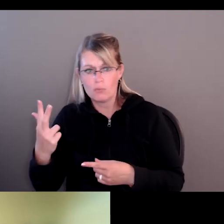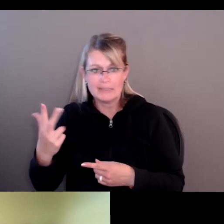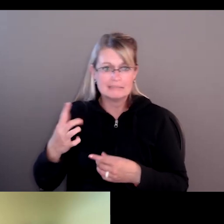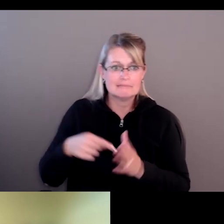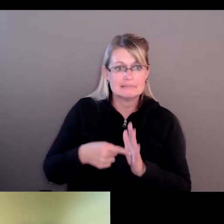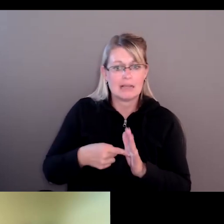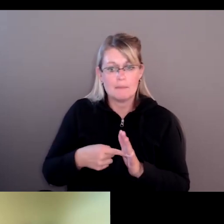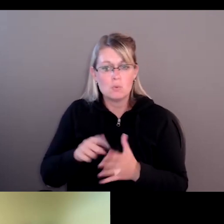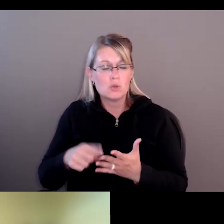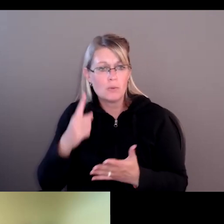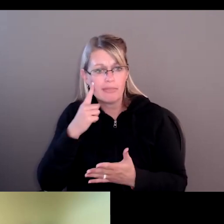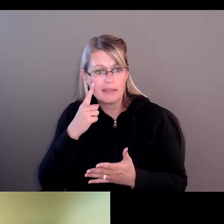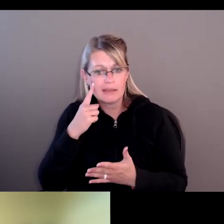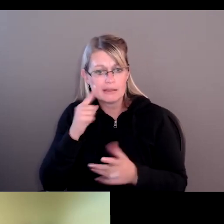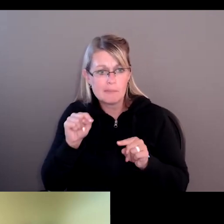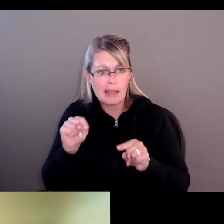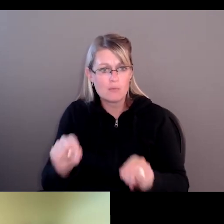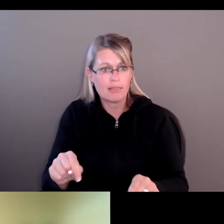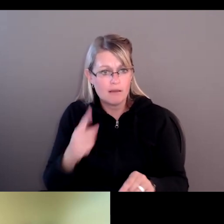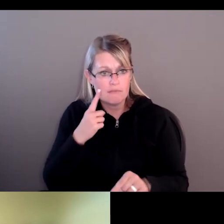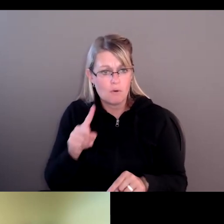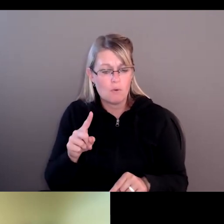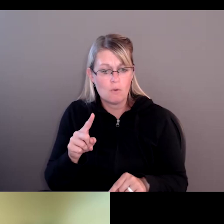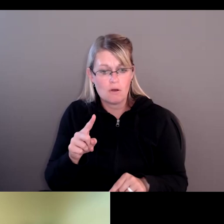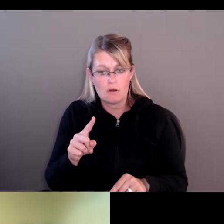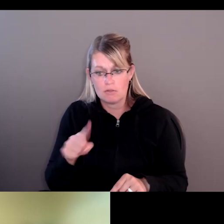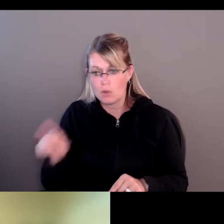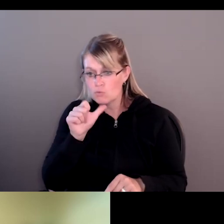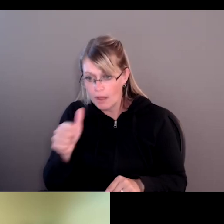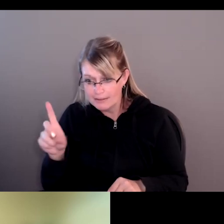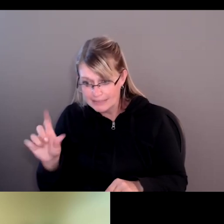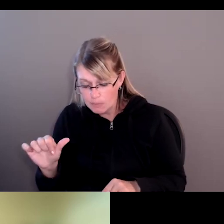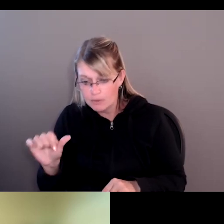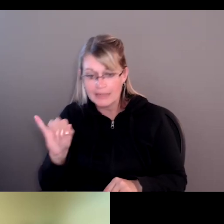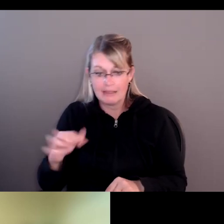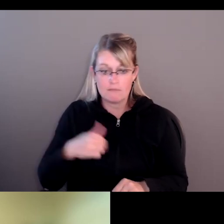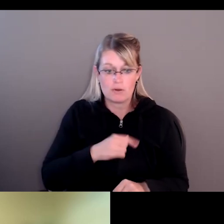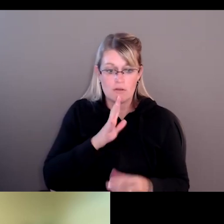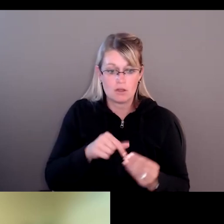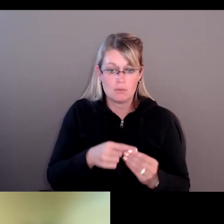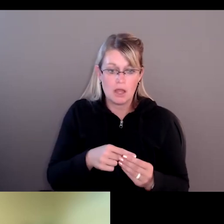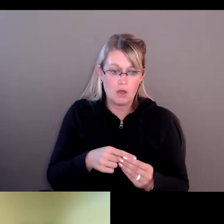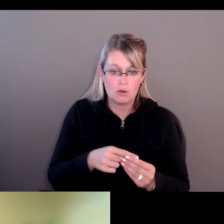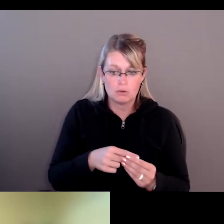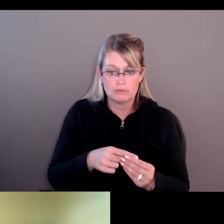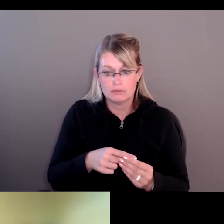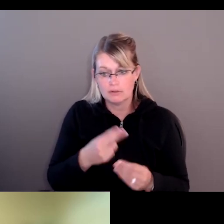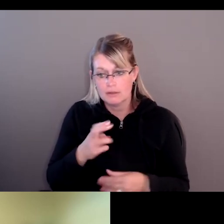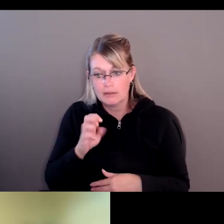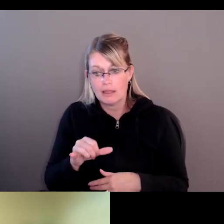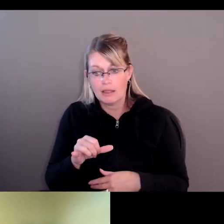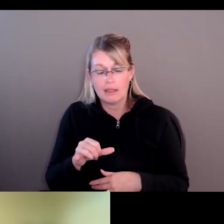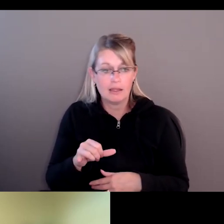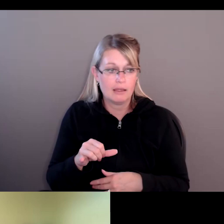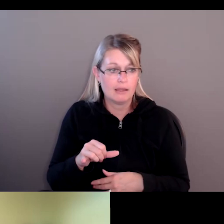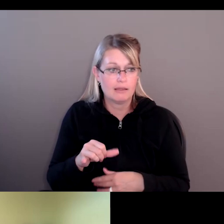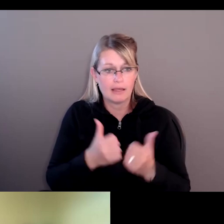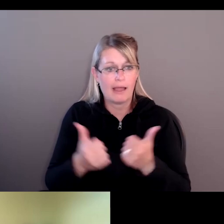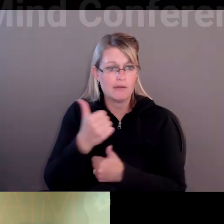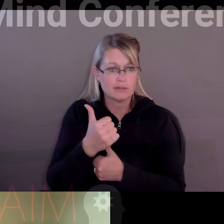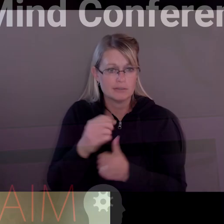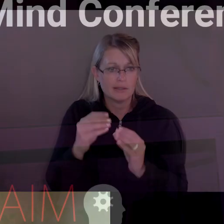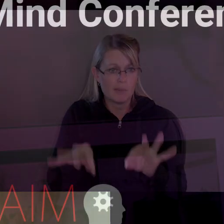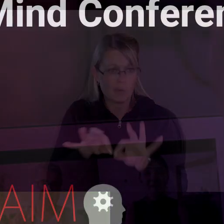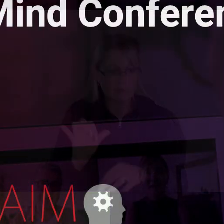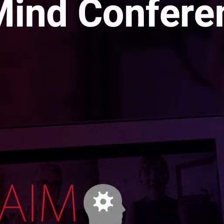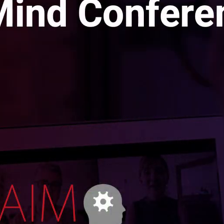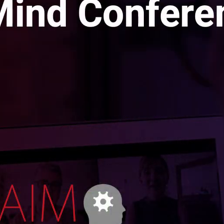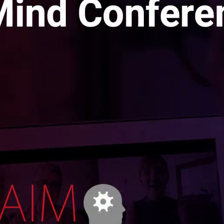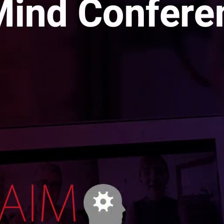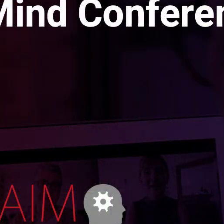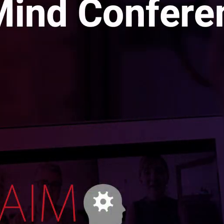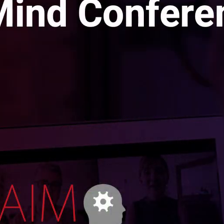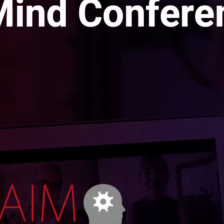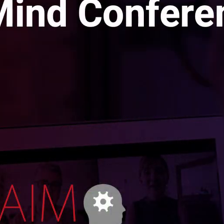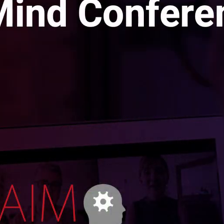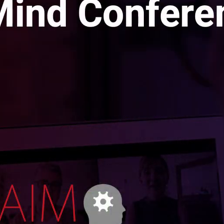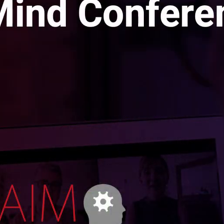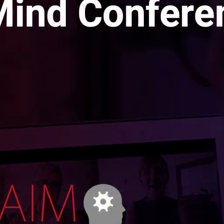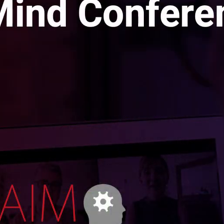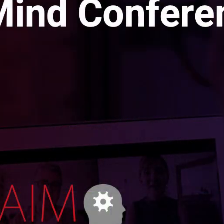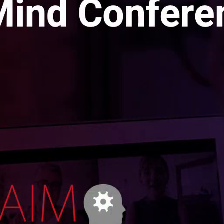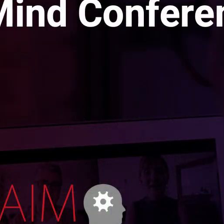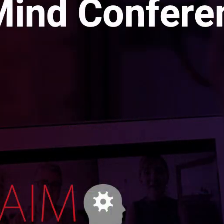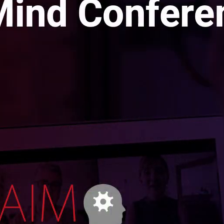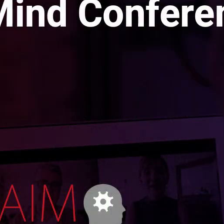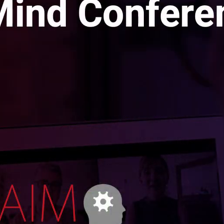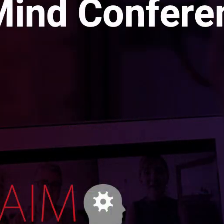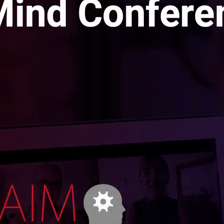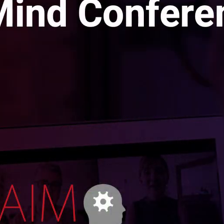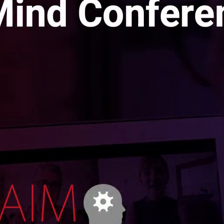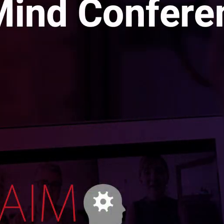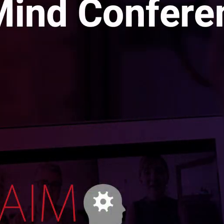think is a parallel for nondisabled people if we are talking about why this is important.